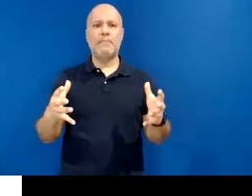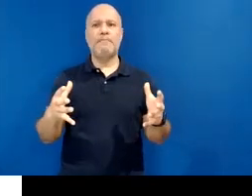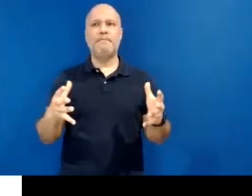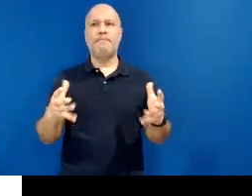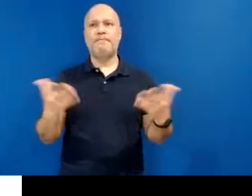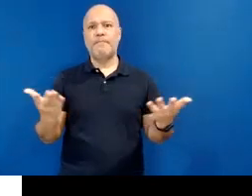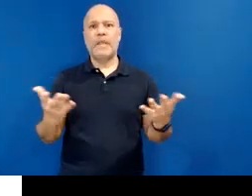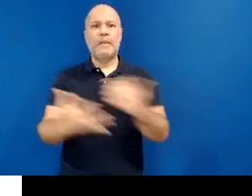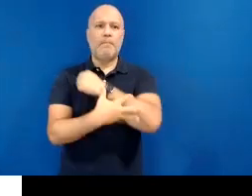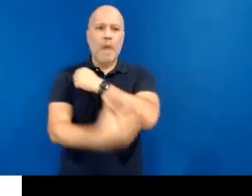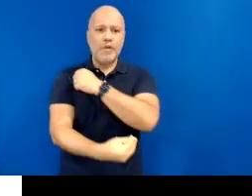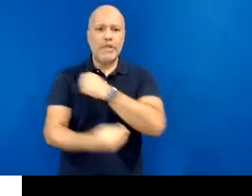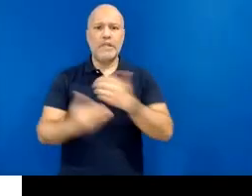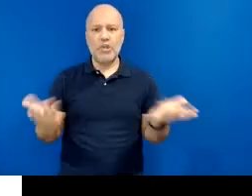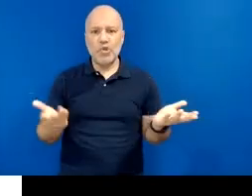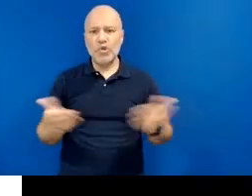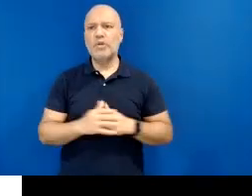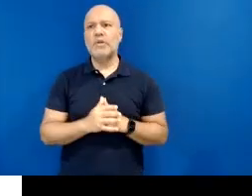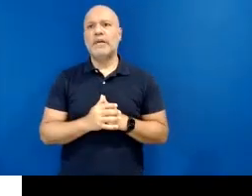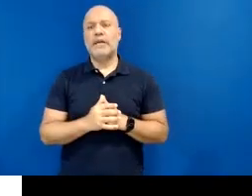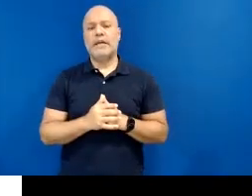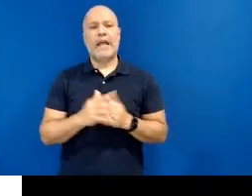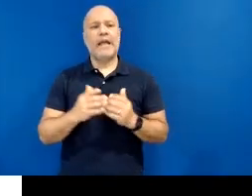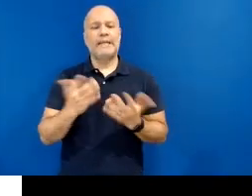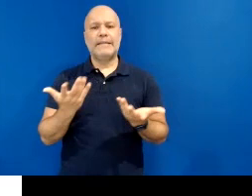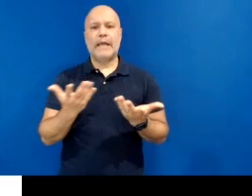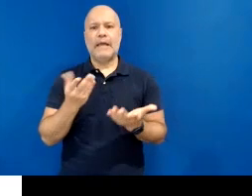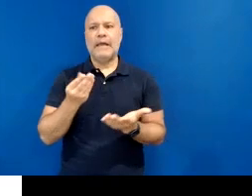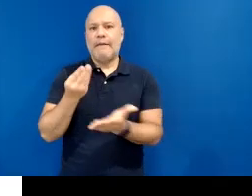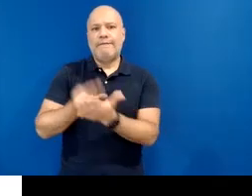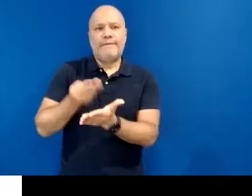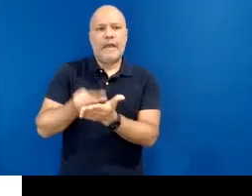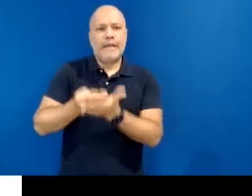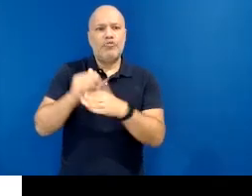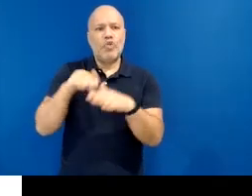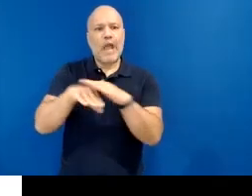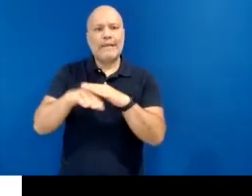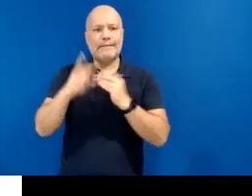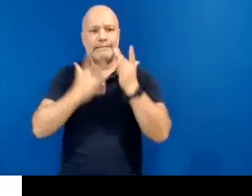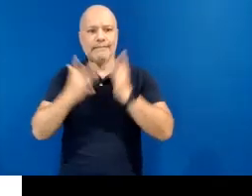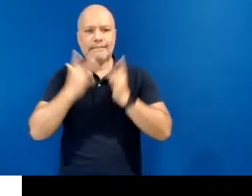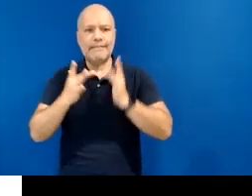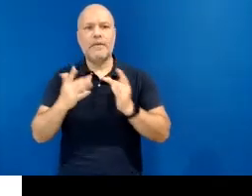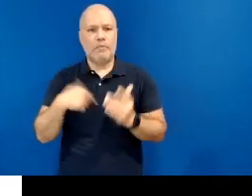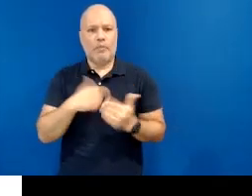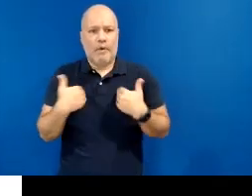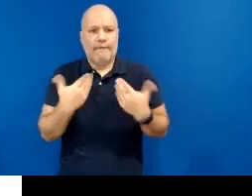poverty and lack of financial access. And so you are being just